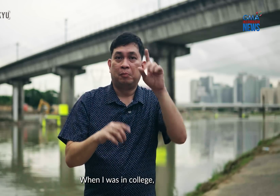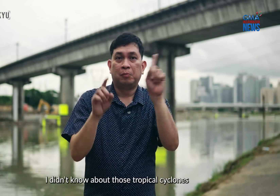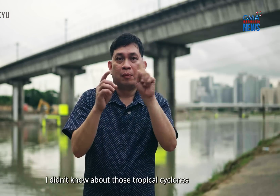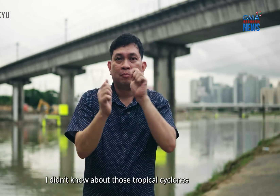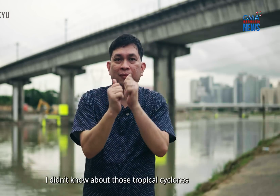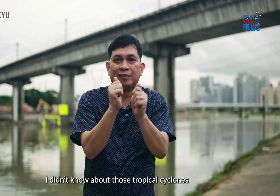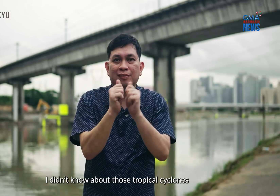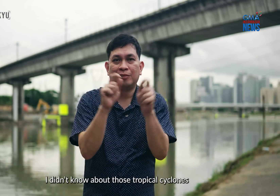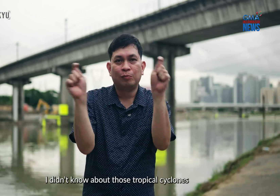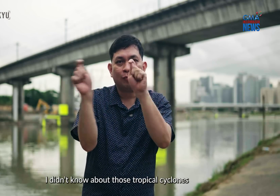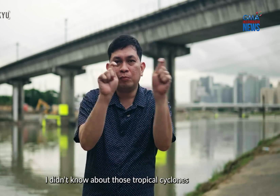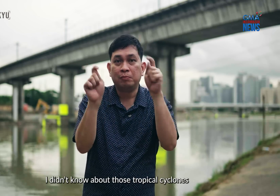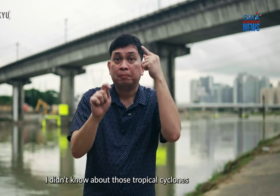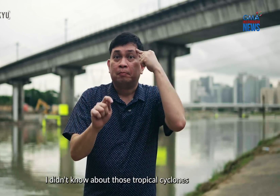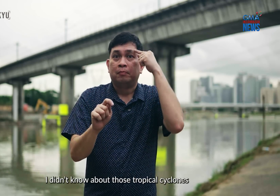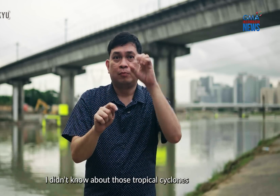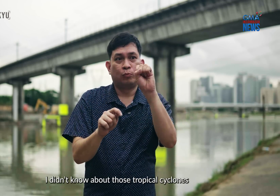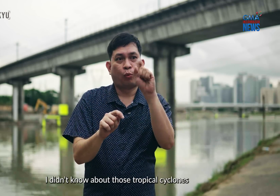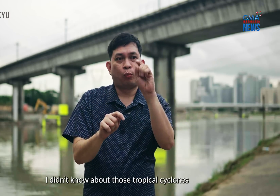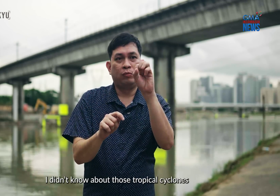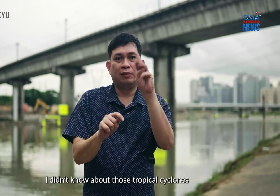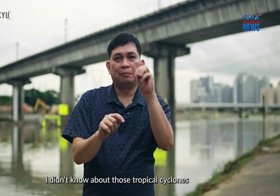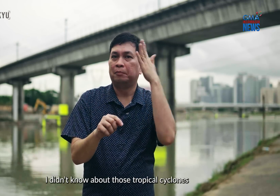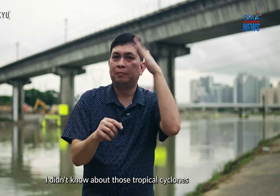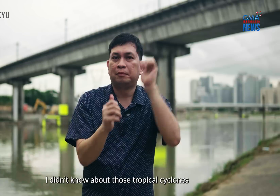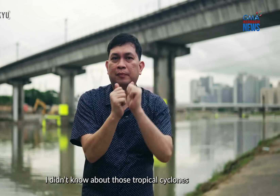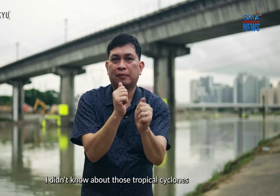I wasn’t aware of what was really going on or why flooding occurred.